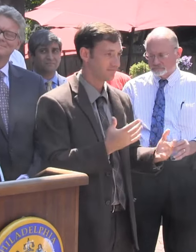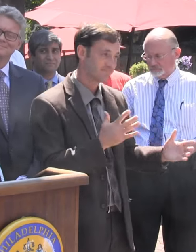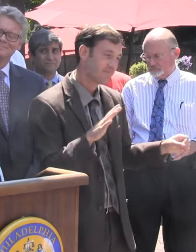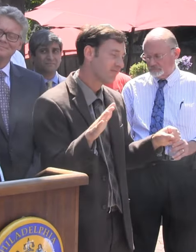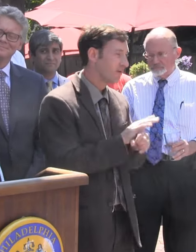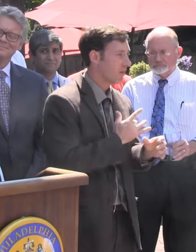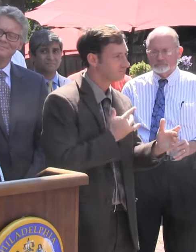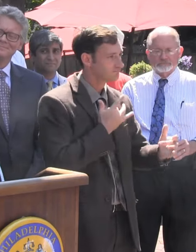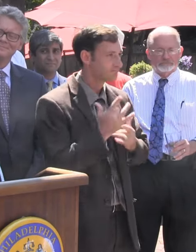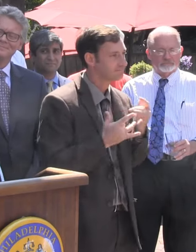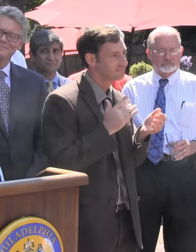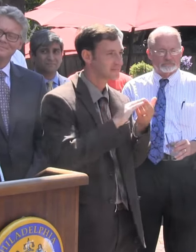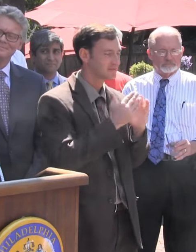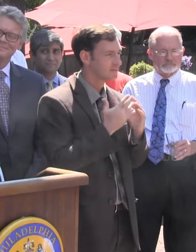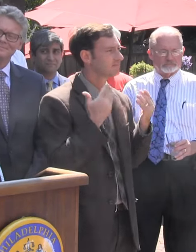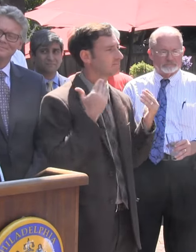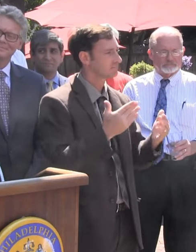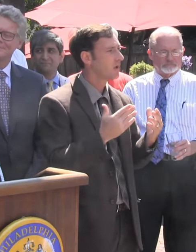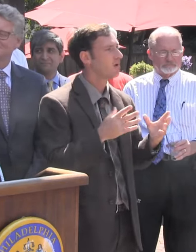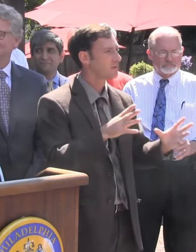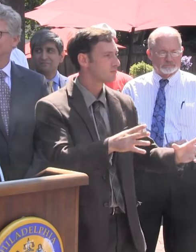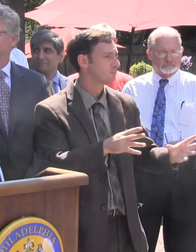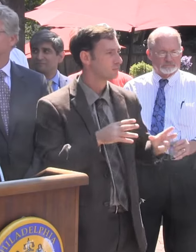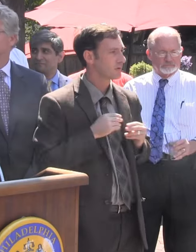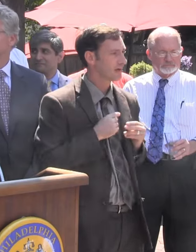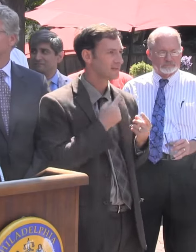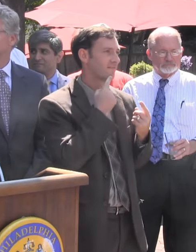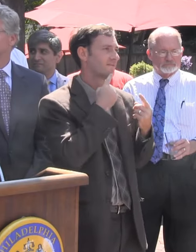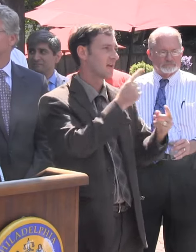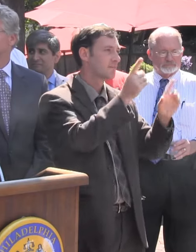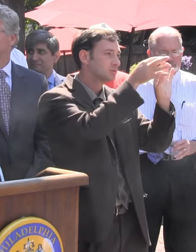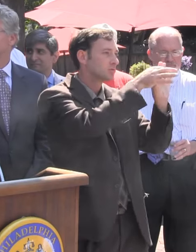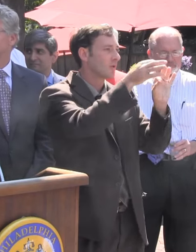of the city, then lets embrace a favorite slogan from yesteryear, Philly's more fun